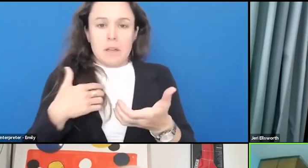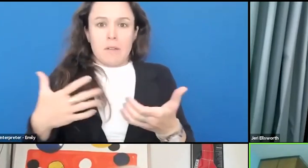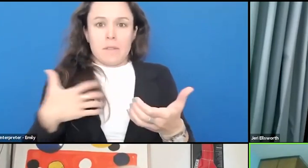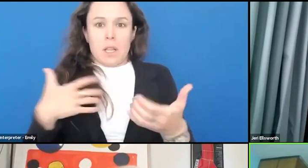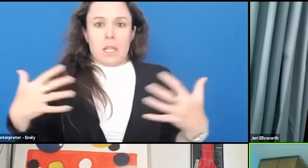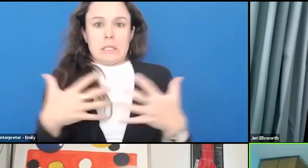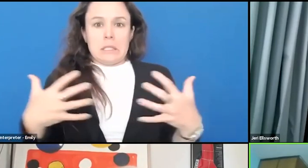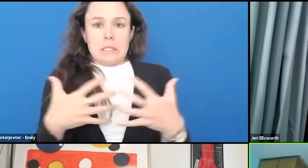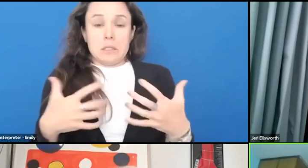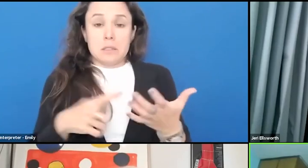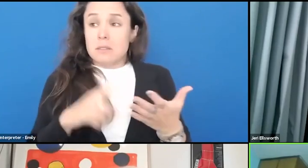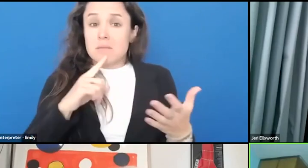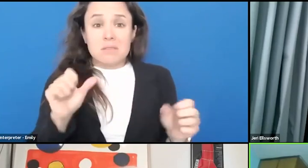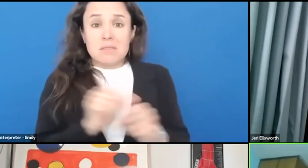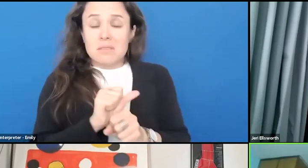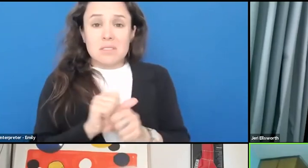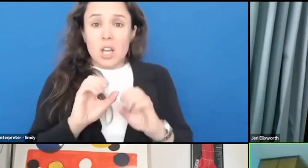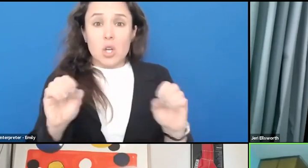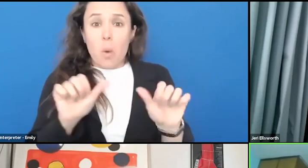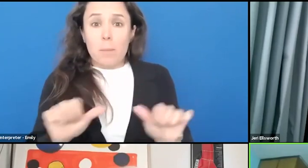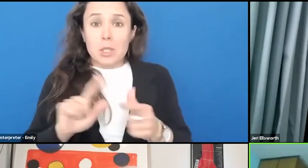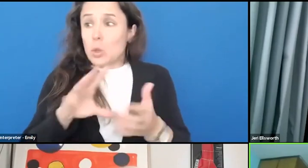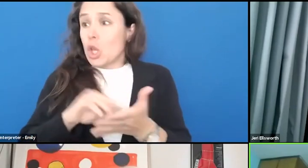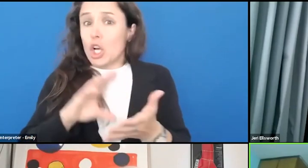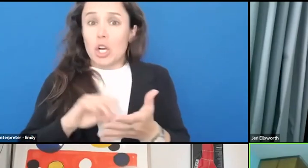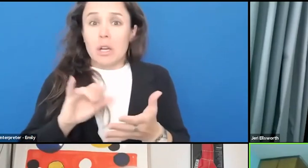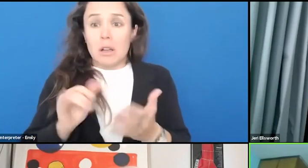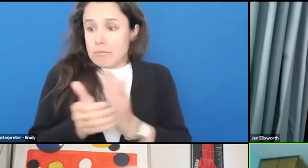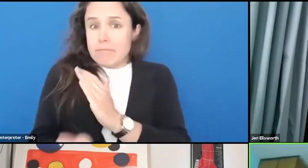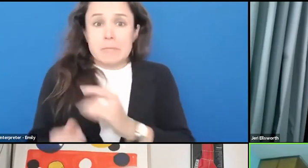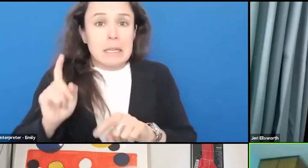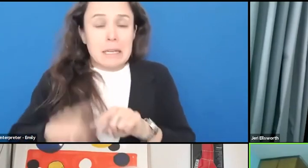is it they really have lost their ability to learn, or is it that they don't believe that